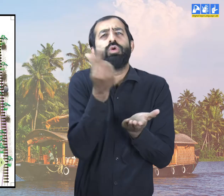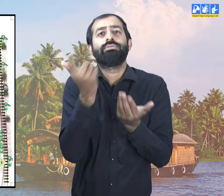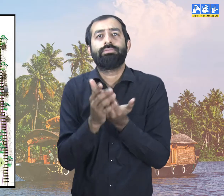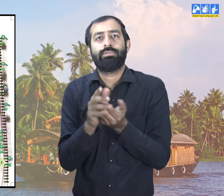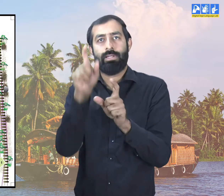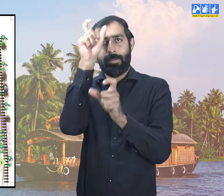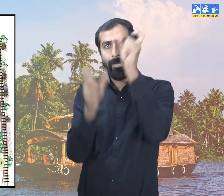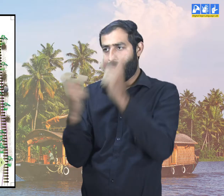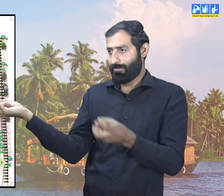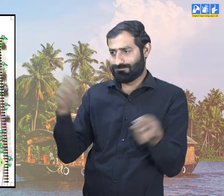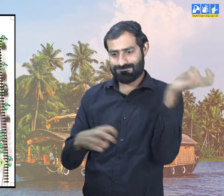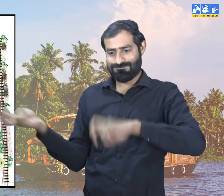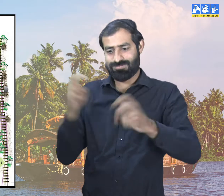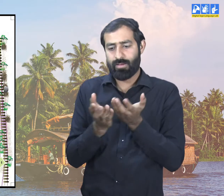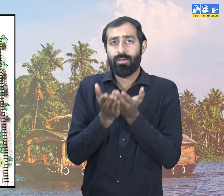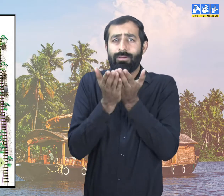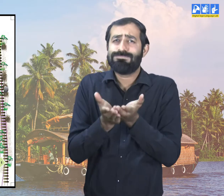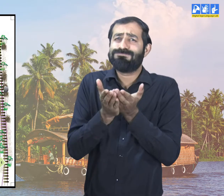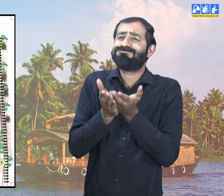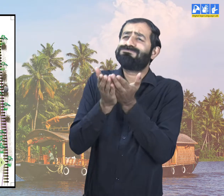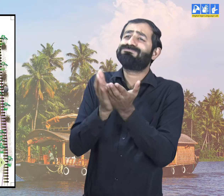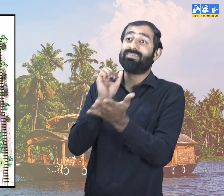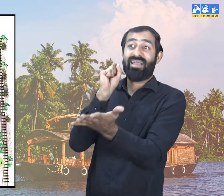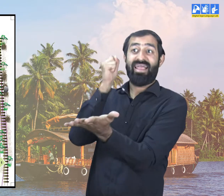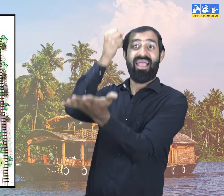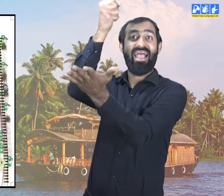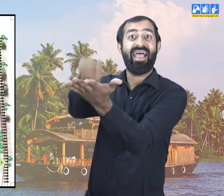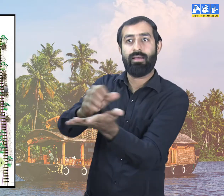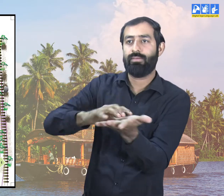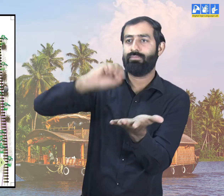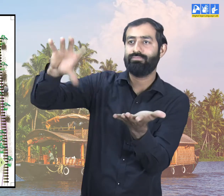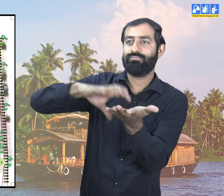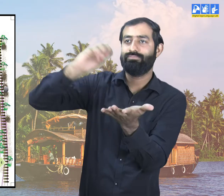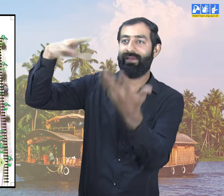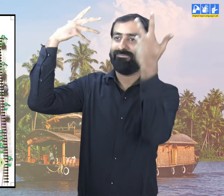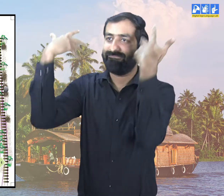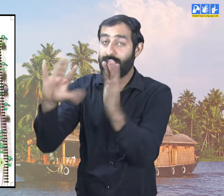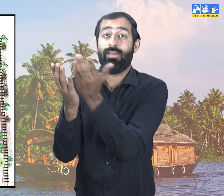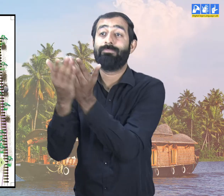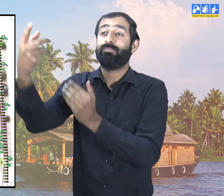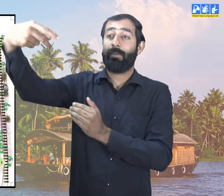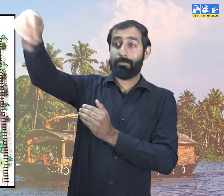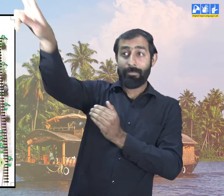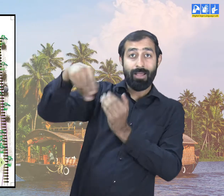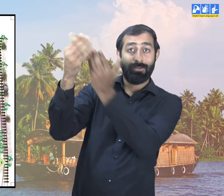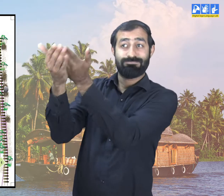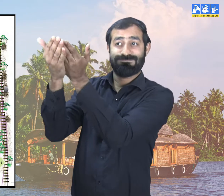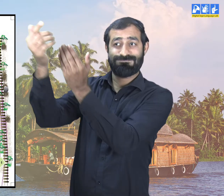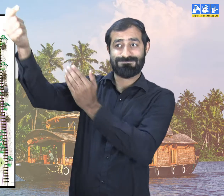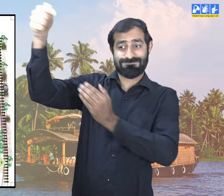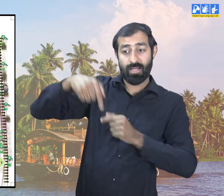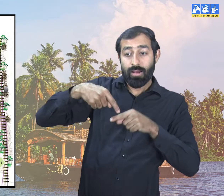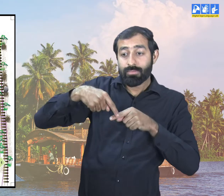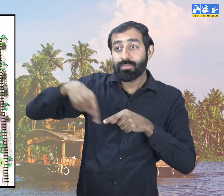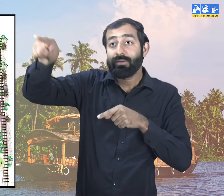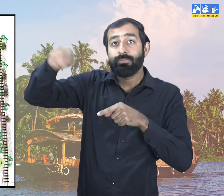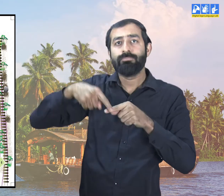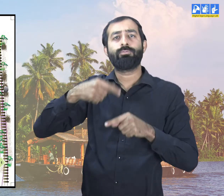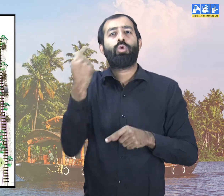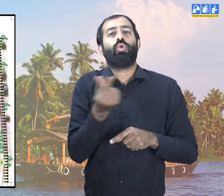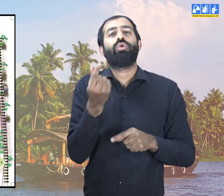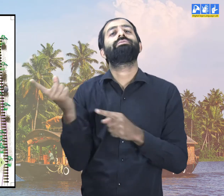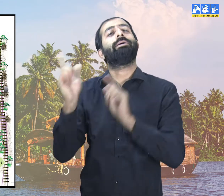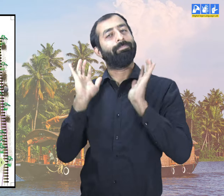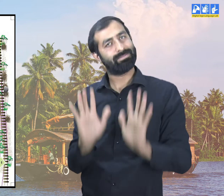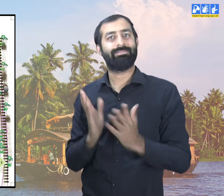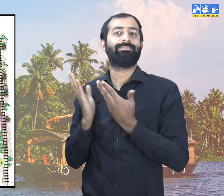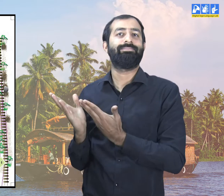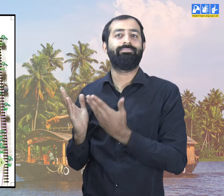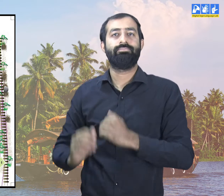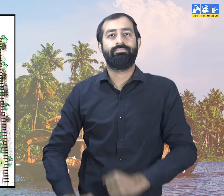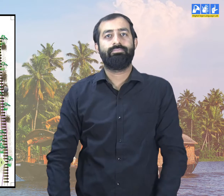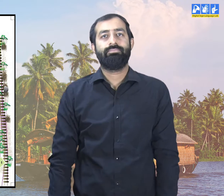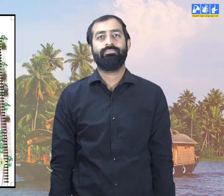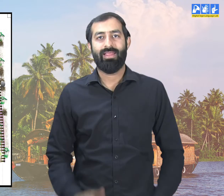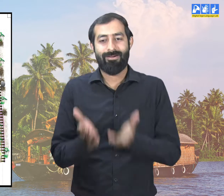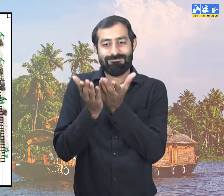to cross the water and reach the other side.